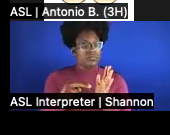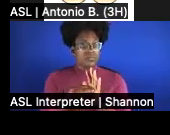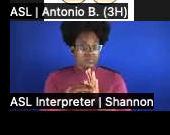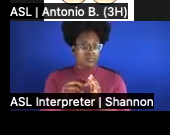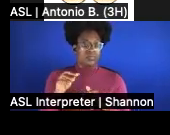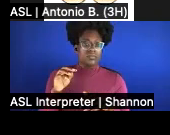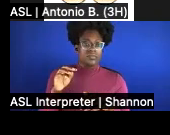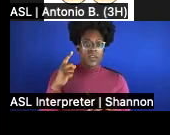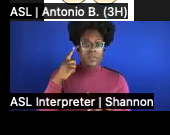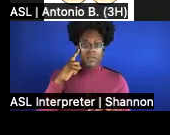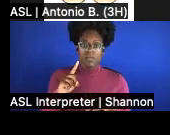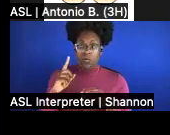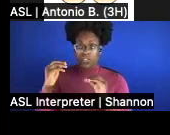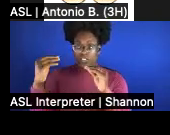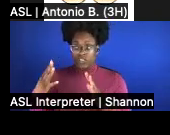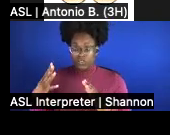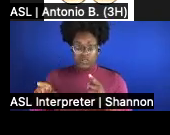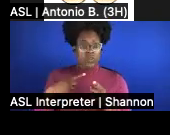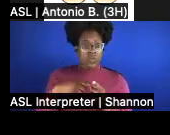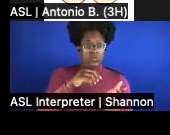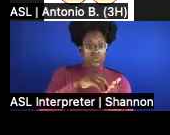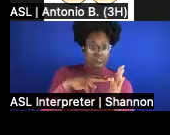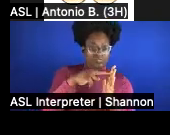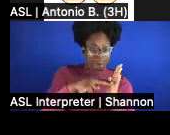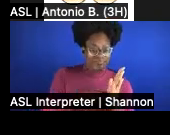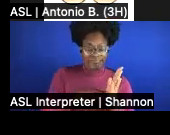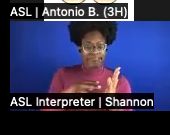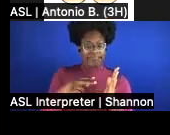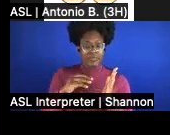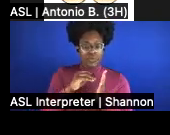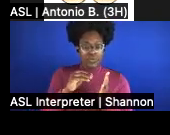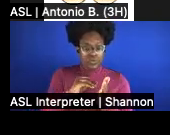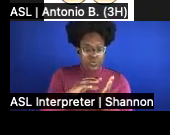work from writers to process the message and figure out what to do with it. So why were